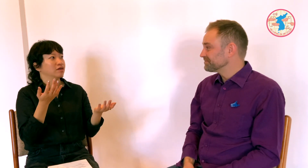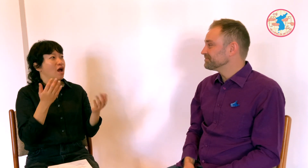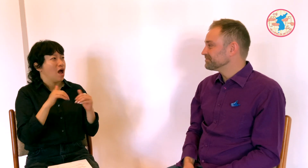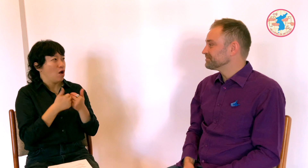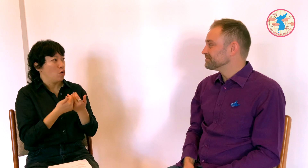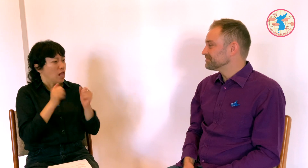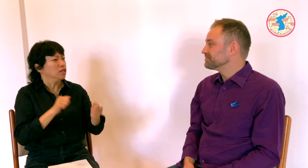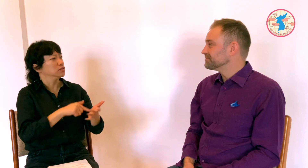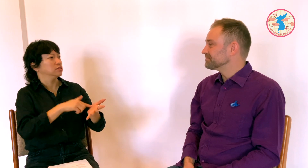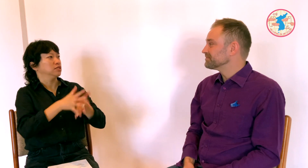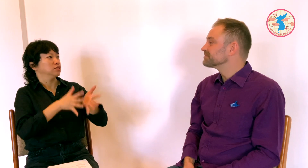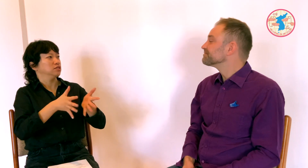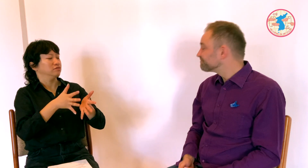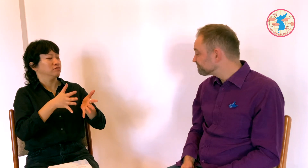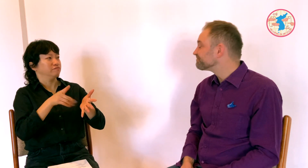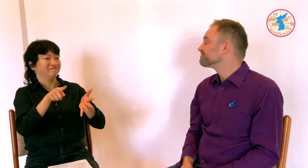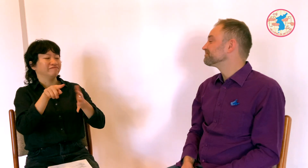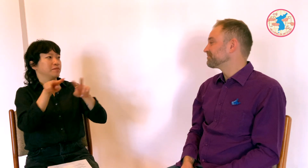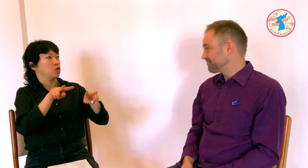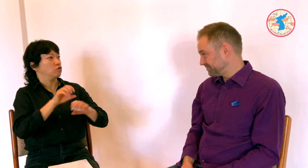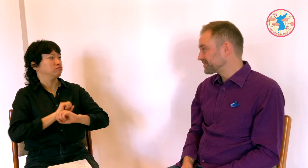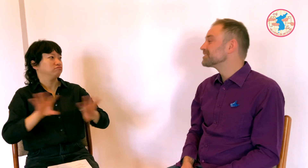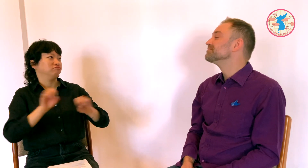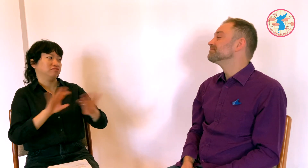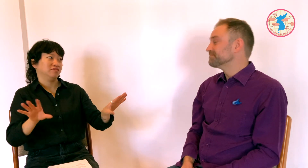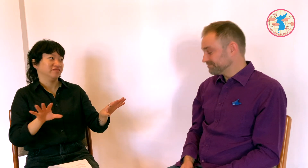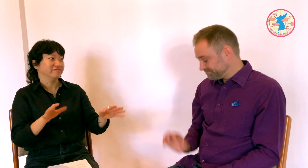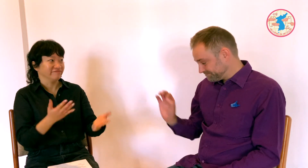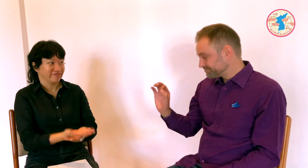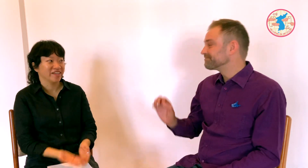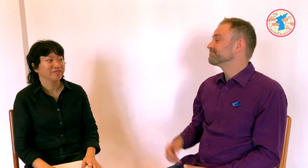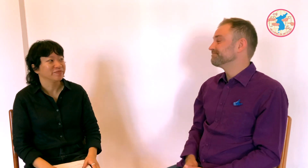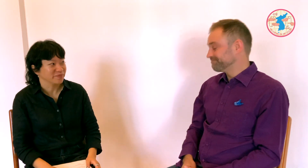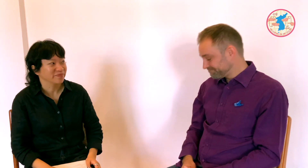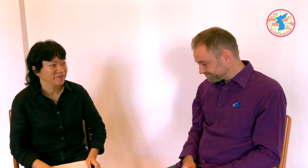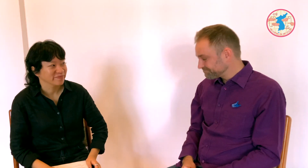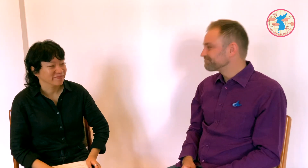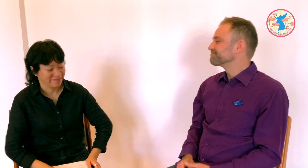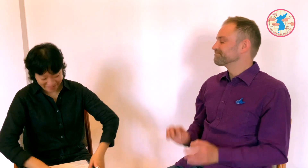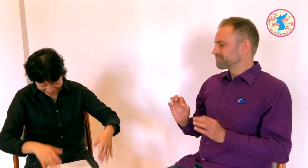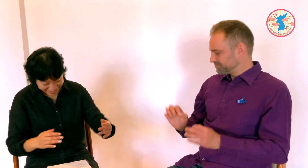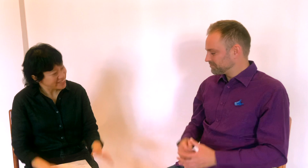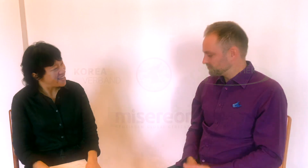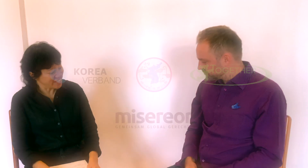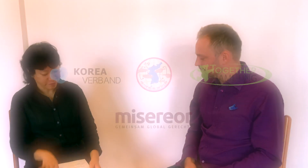So, our mission is to share videos to help connect, educate, and empower the Deaf citizens of the Korean Peninsula. Robert: Yes exactly, Ja genau!